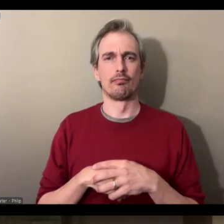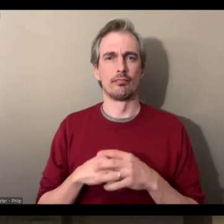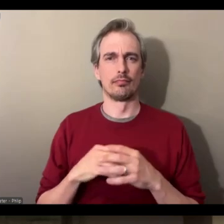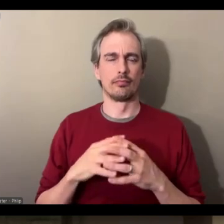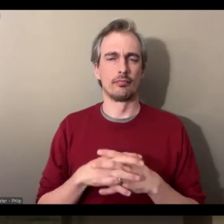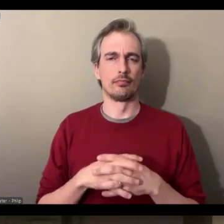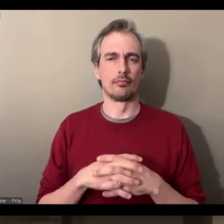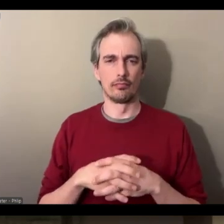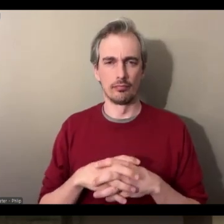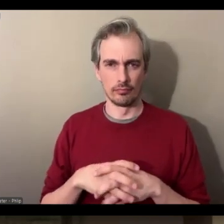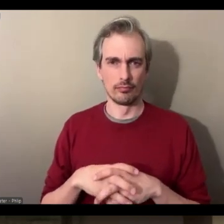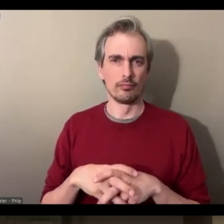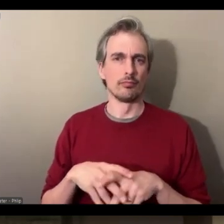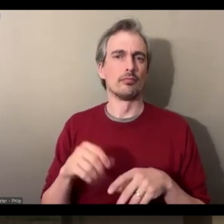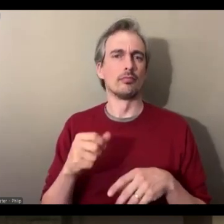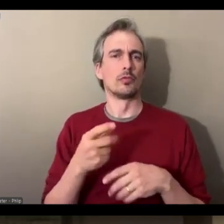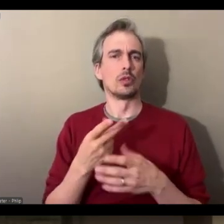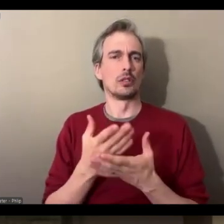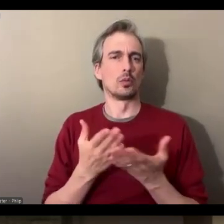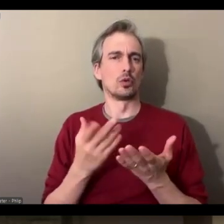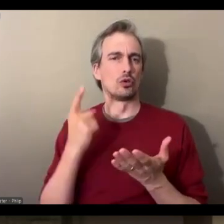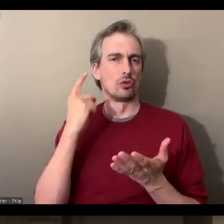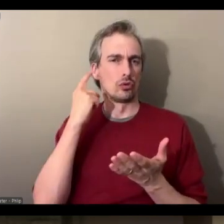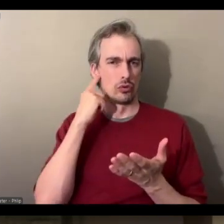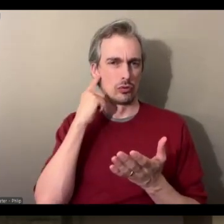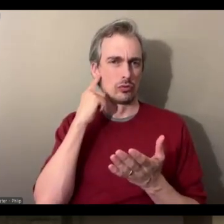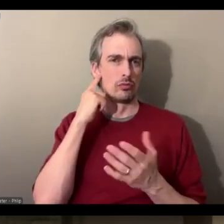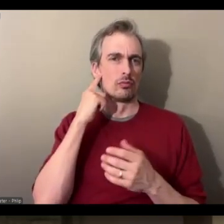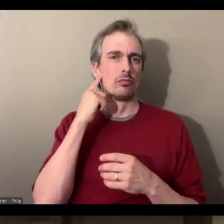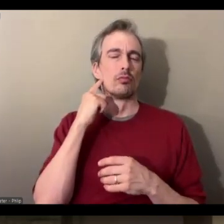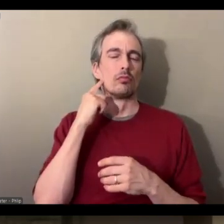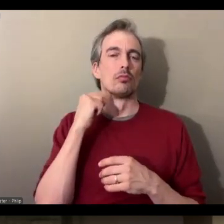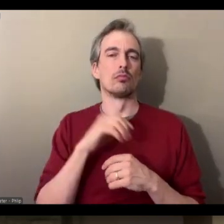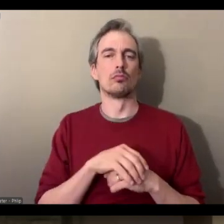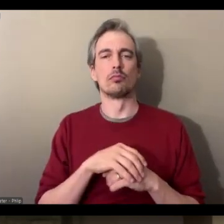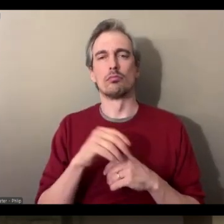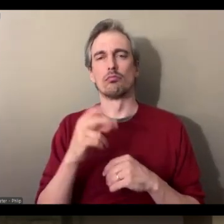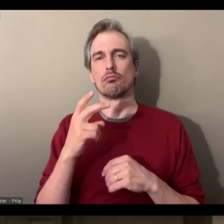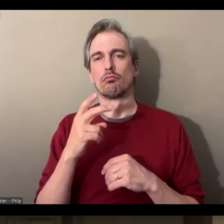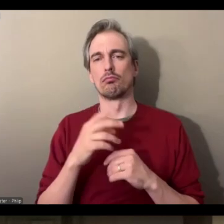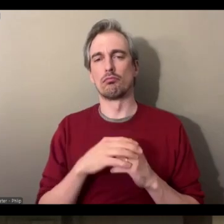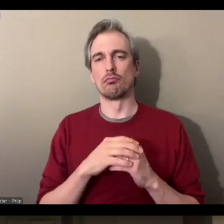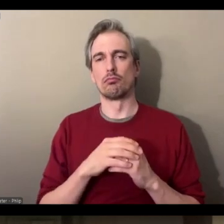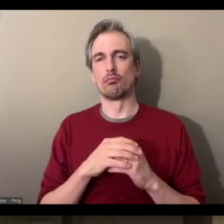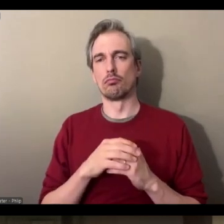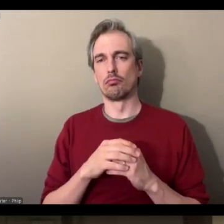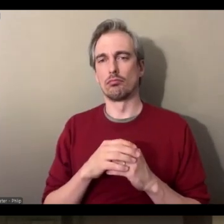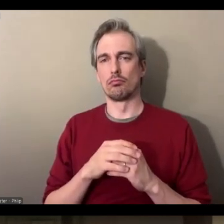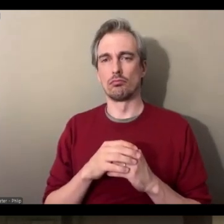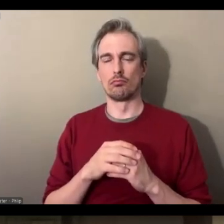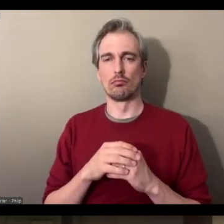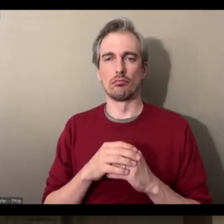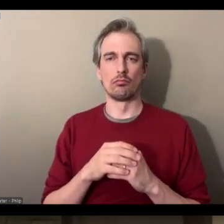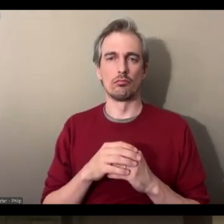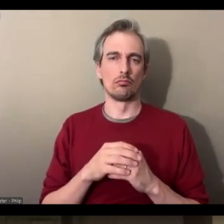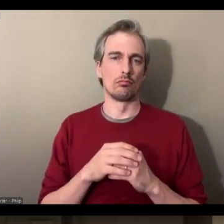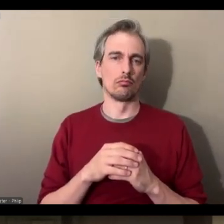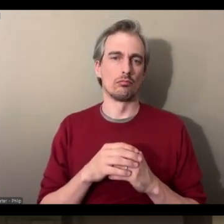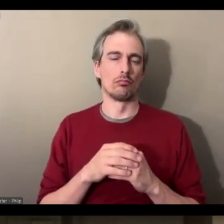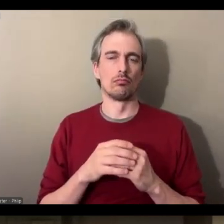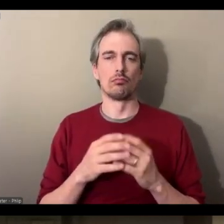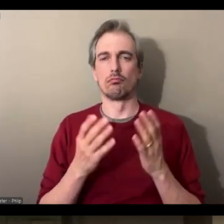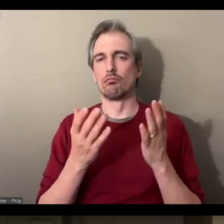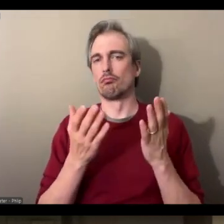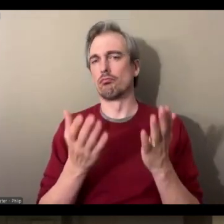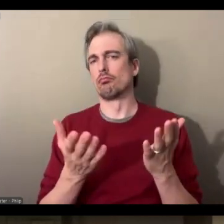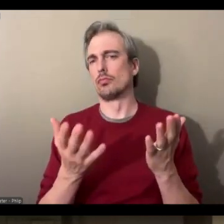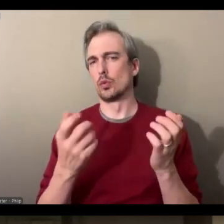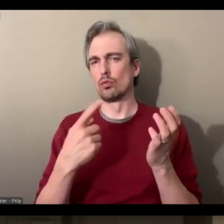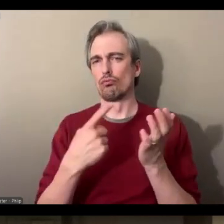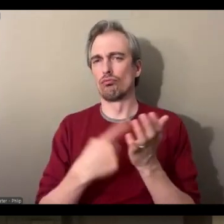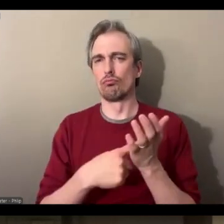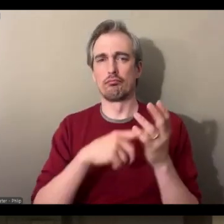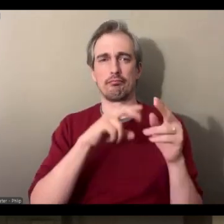I wanted to get to the seats. This is something where... Seat maps fail. They fail hard.